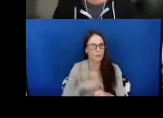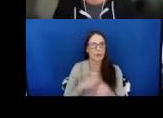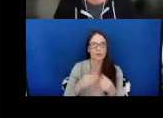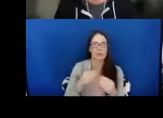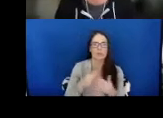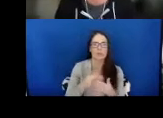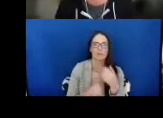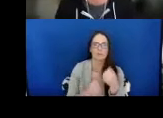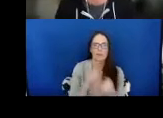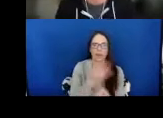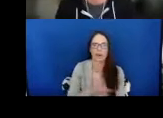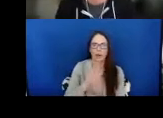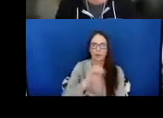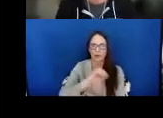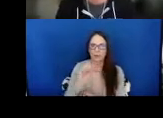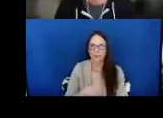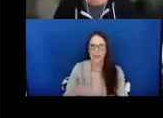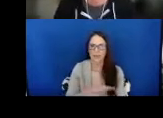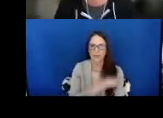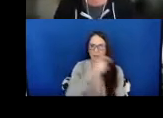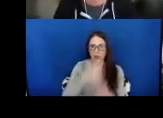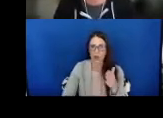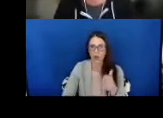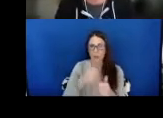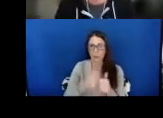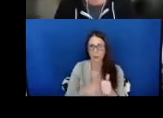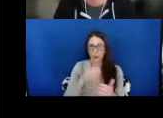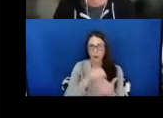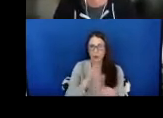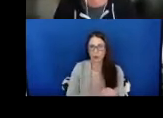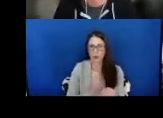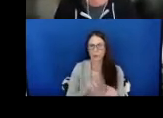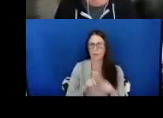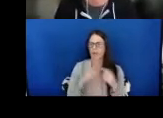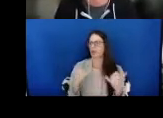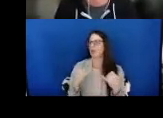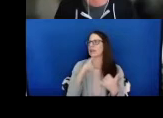40% of the cost per student, and it is currently funded at slightly less